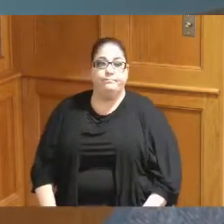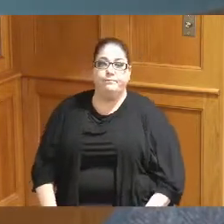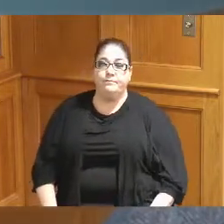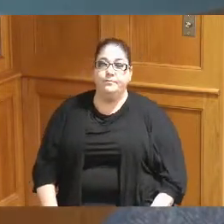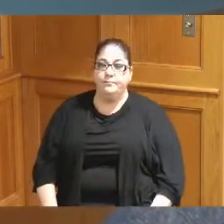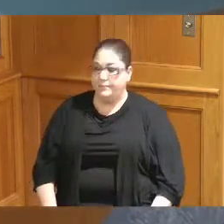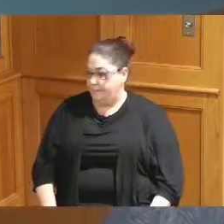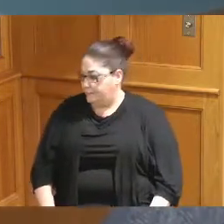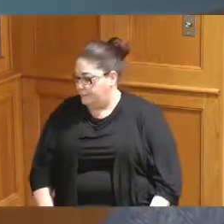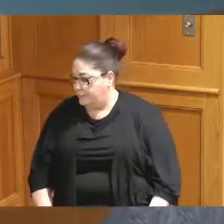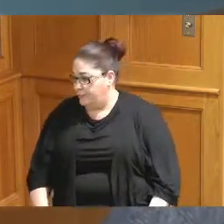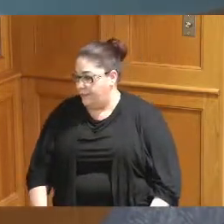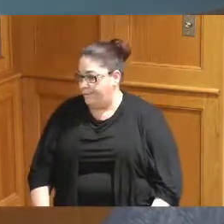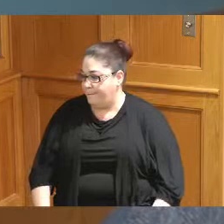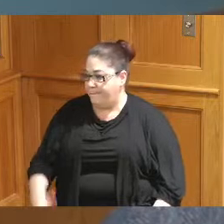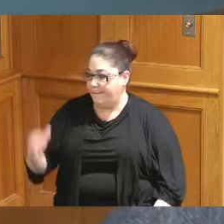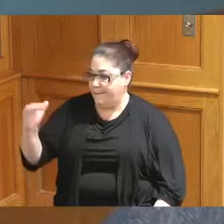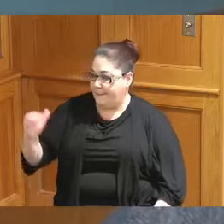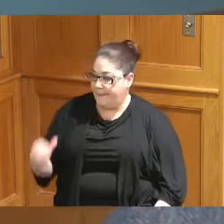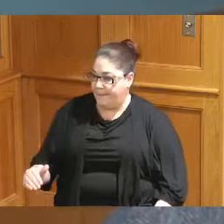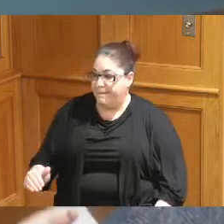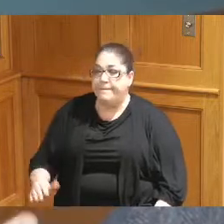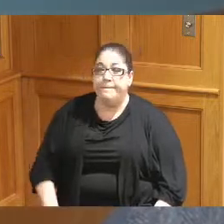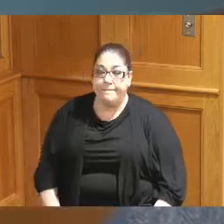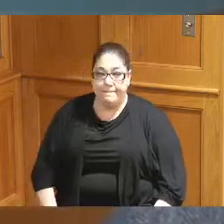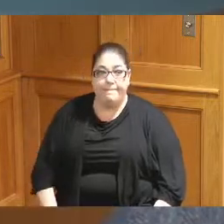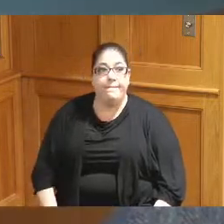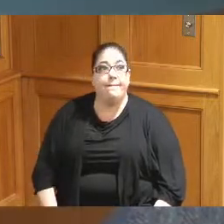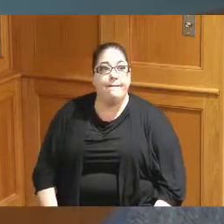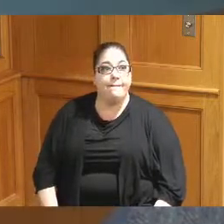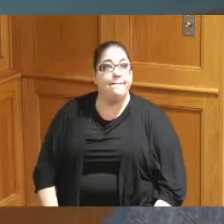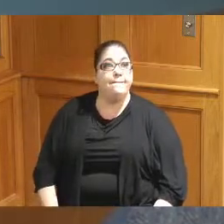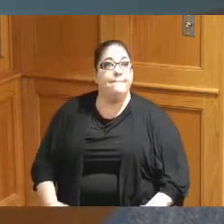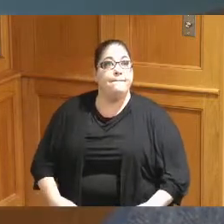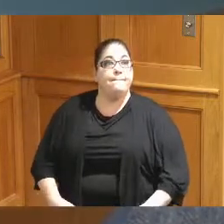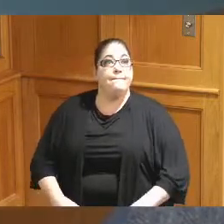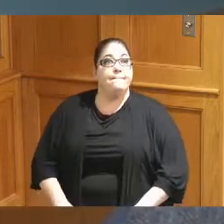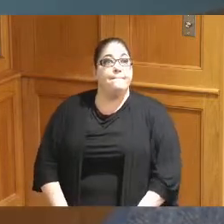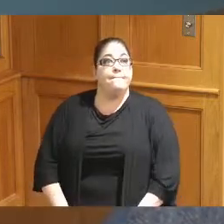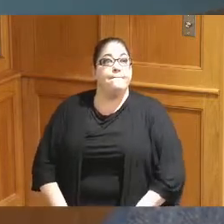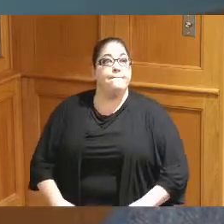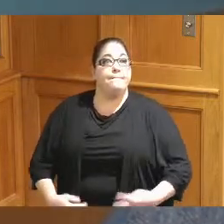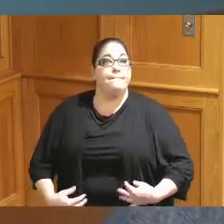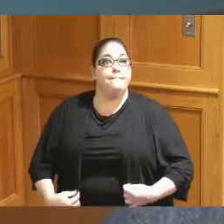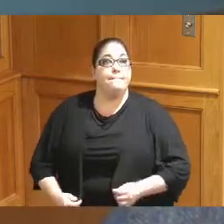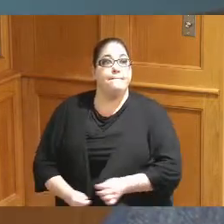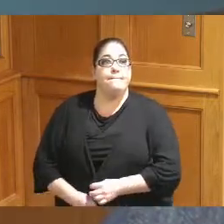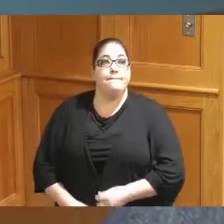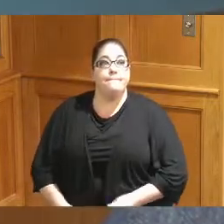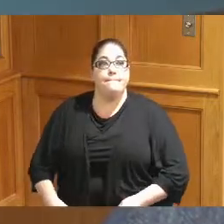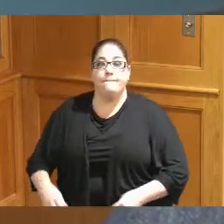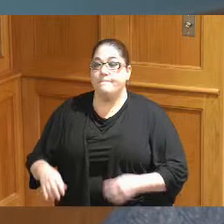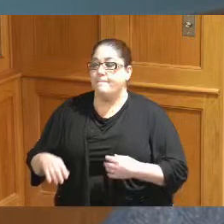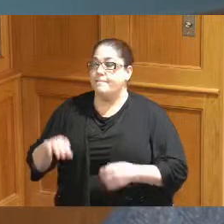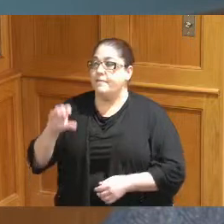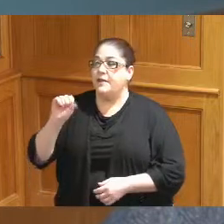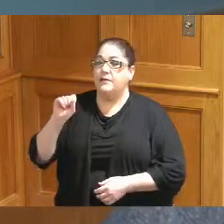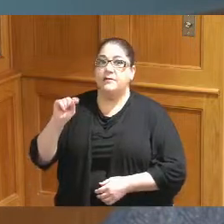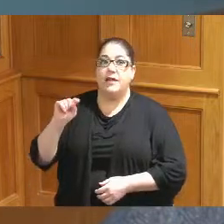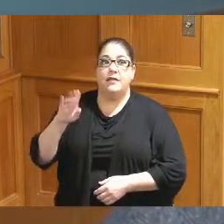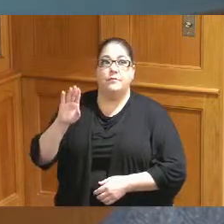okay next on the agenda let's head to St. Bernard must have